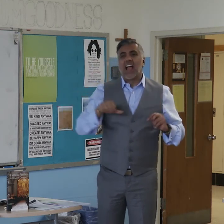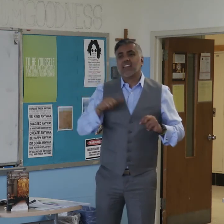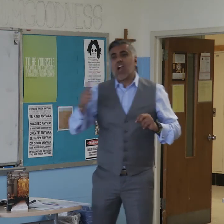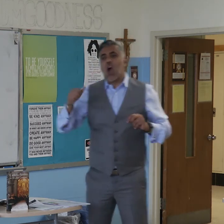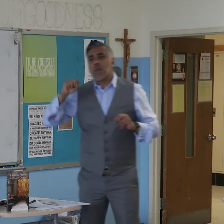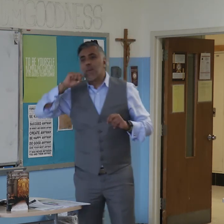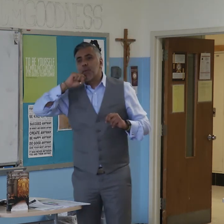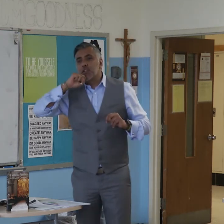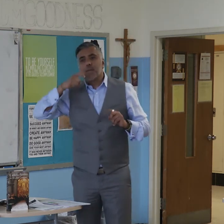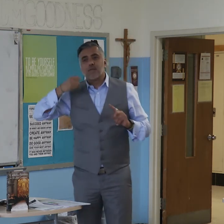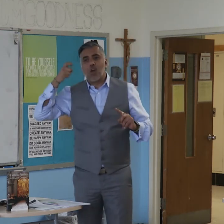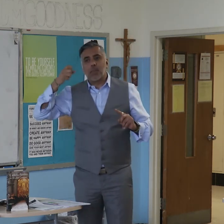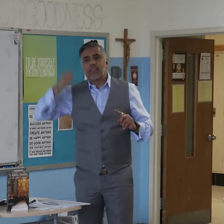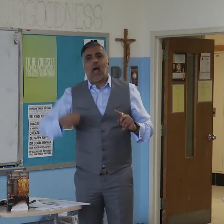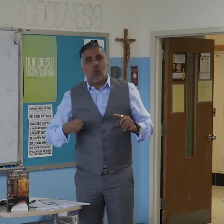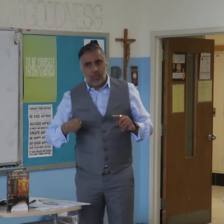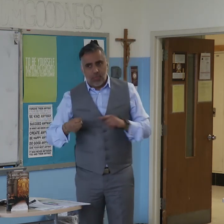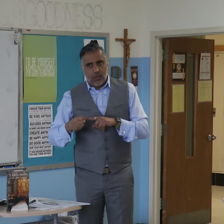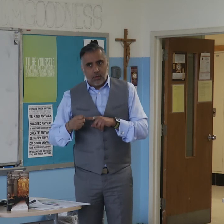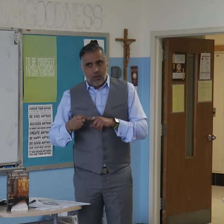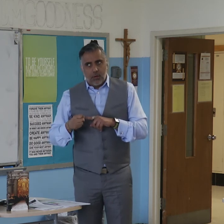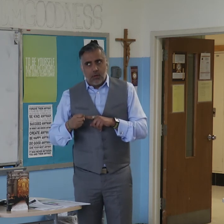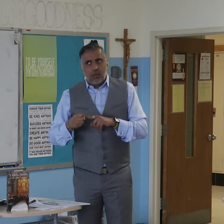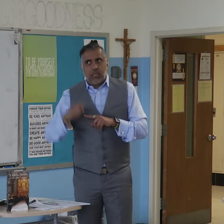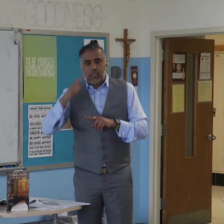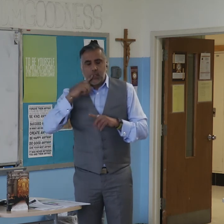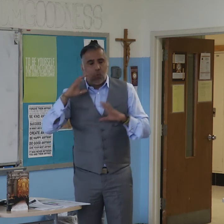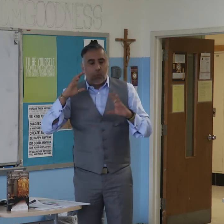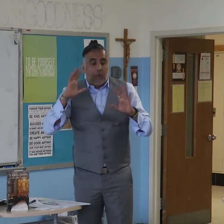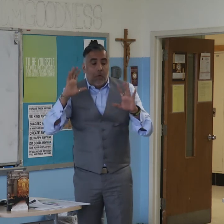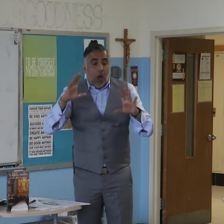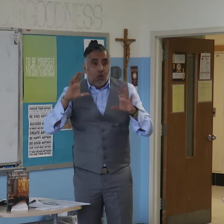know, from the South, who says we have no trouble with church attendance,